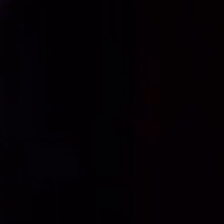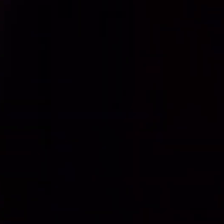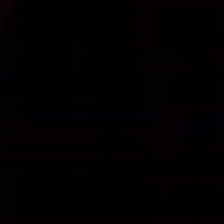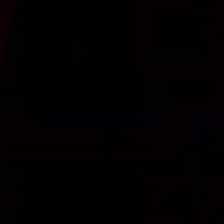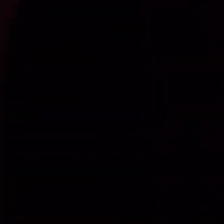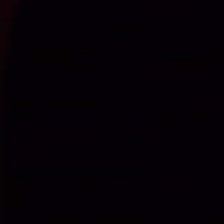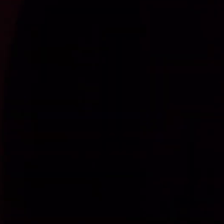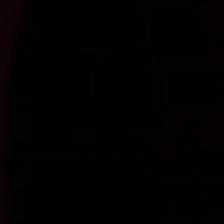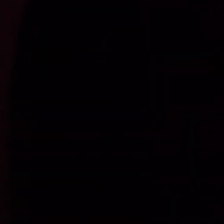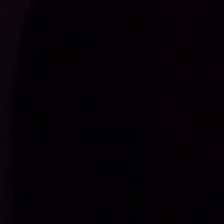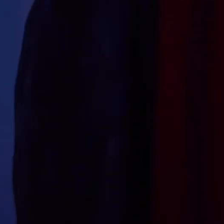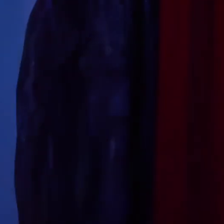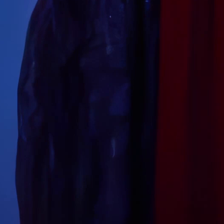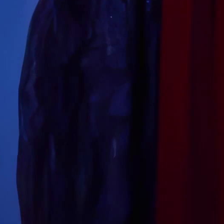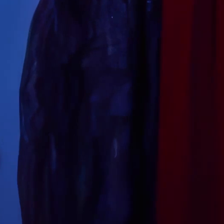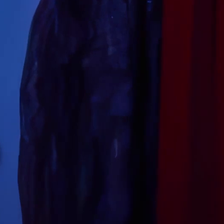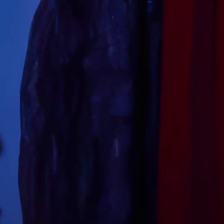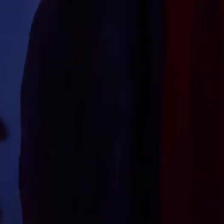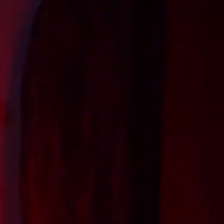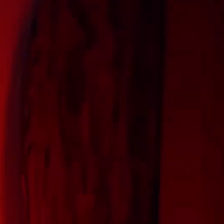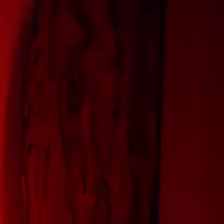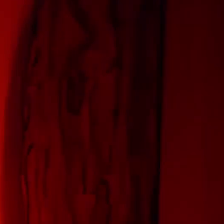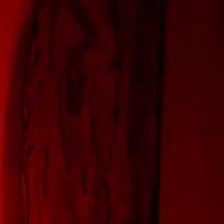[horseman] Ichabod Crane.